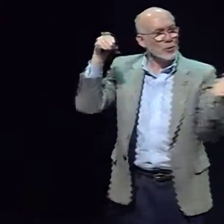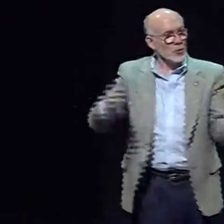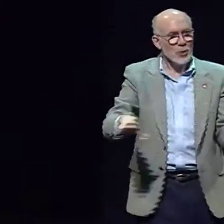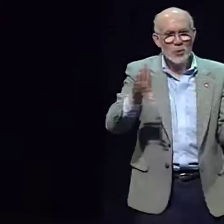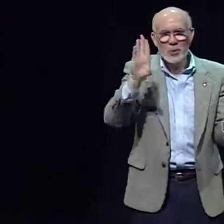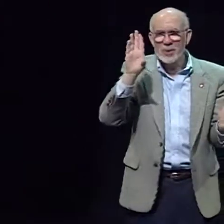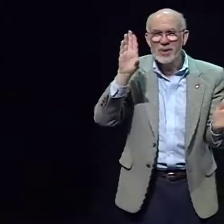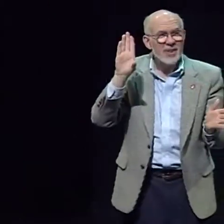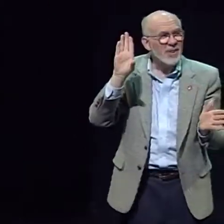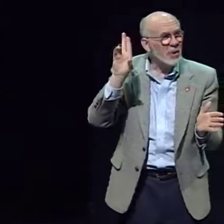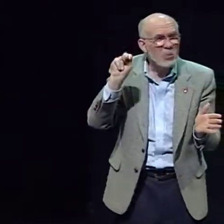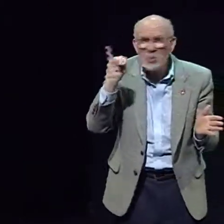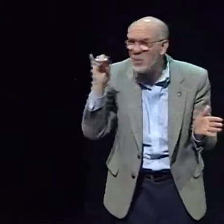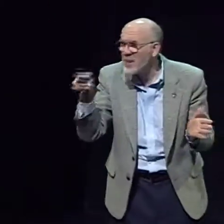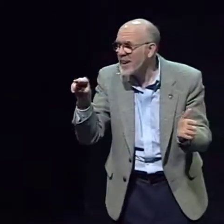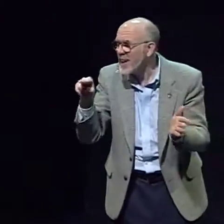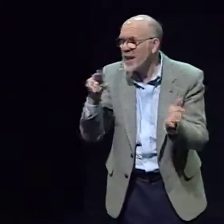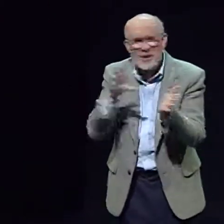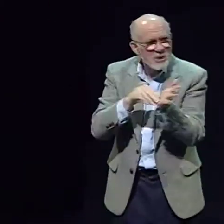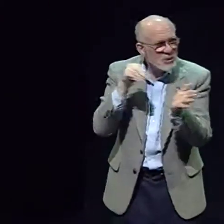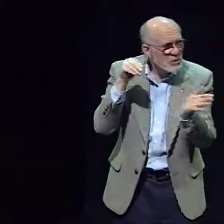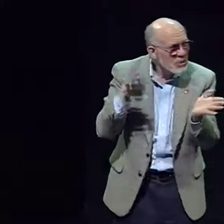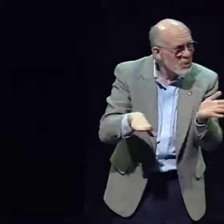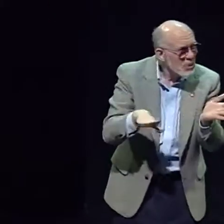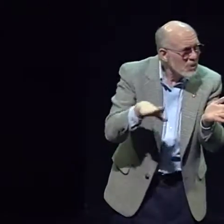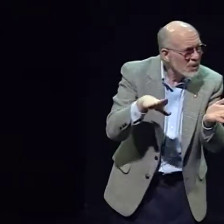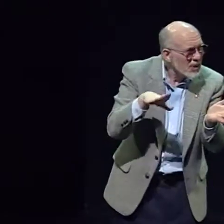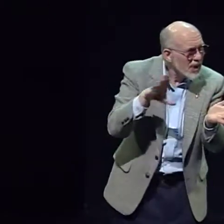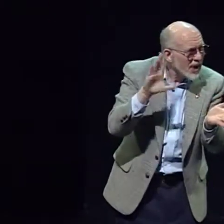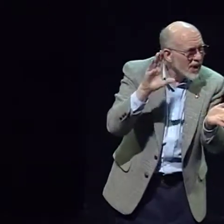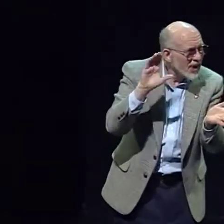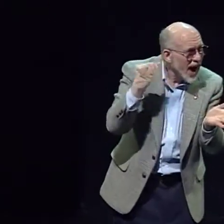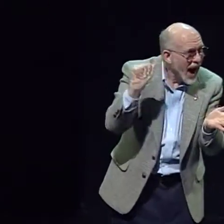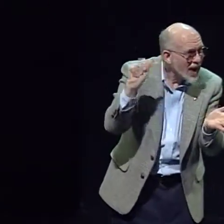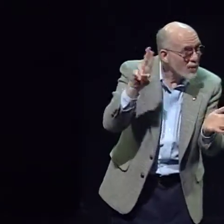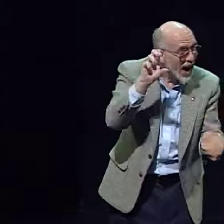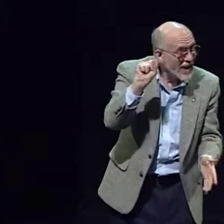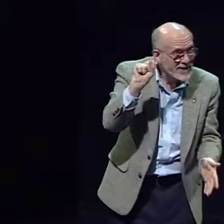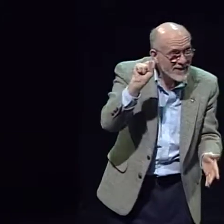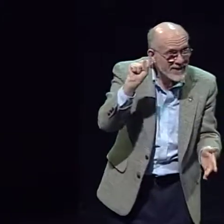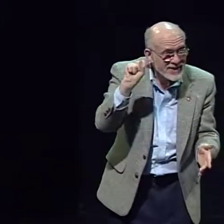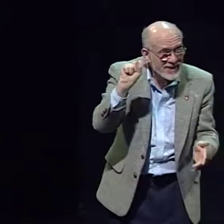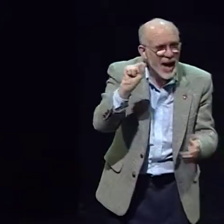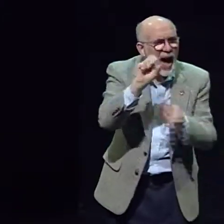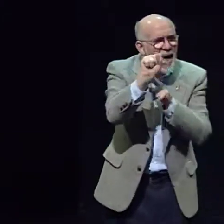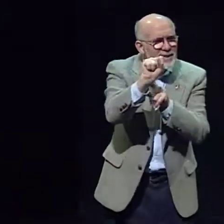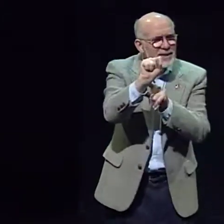OH, IT'S THE STUDENT UNION--